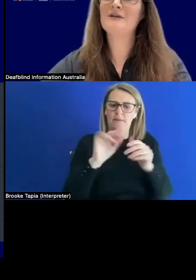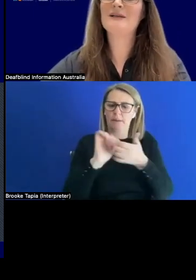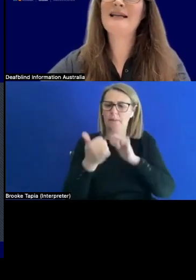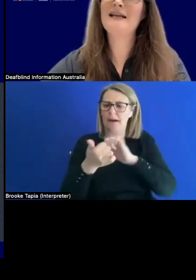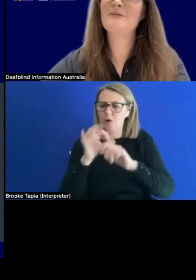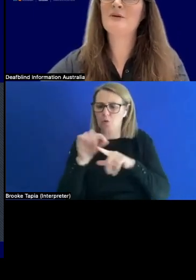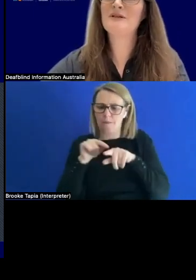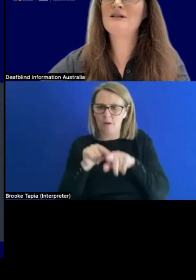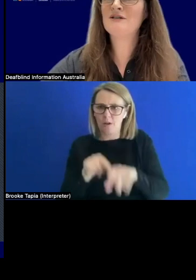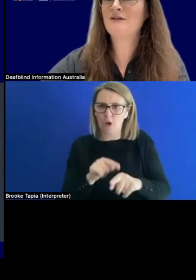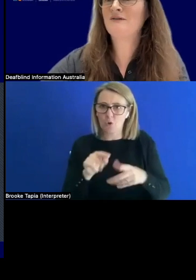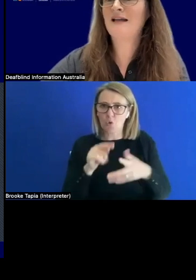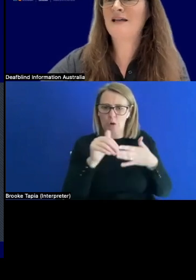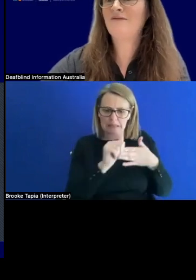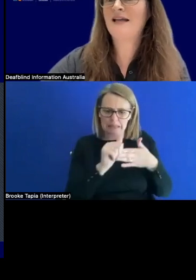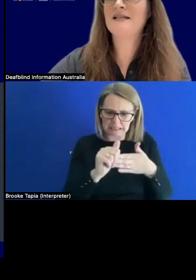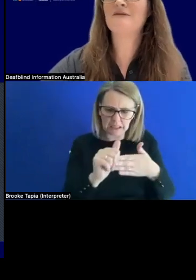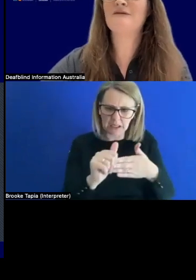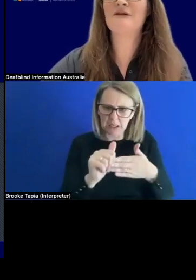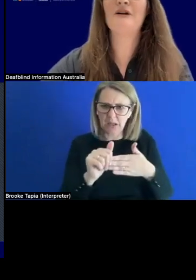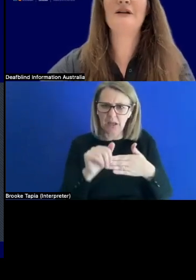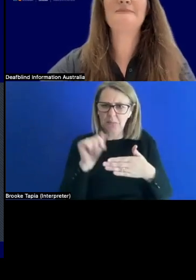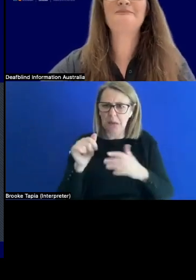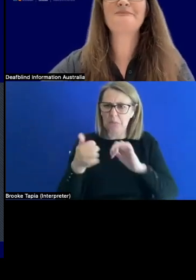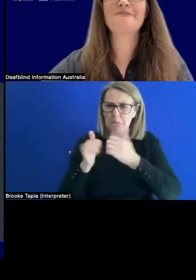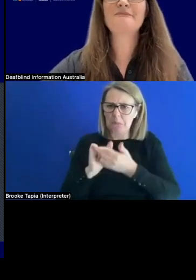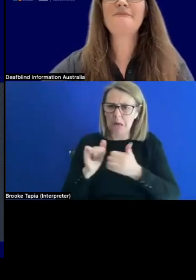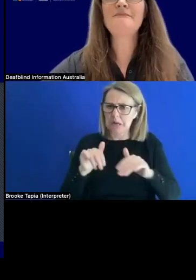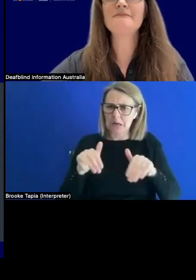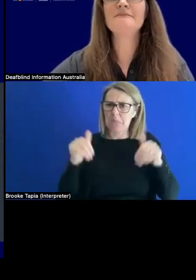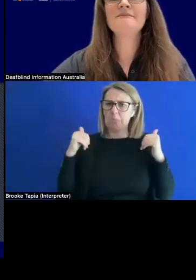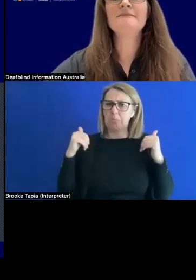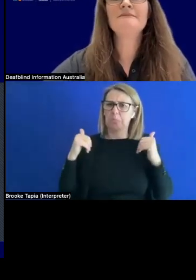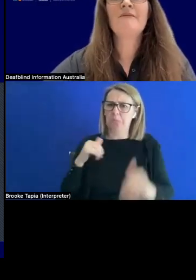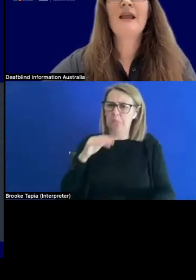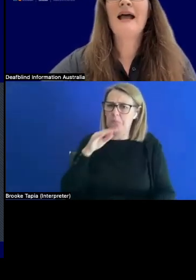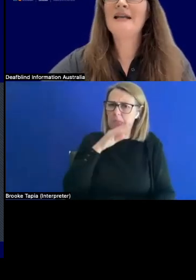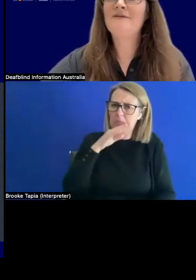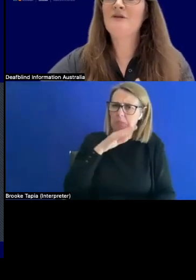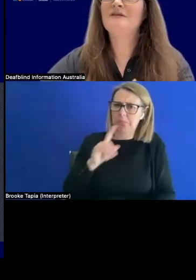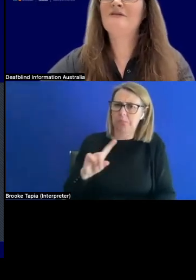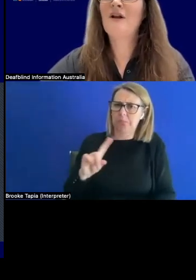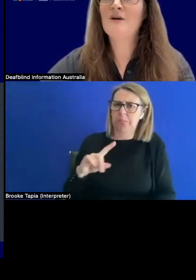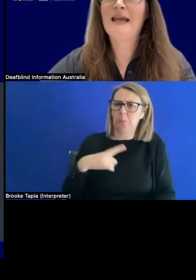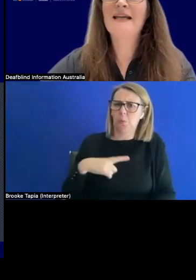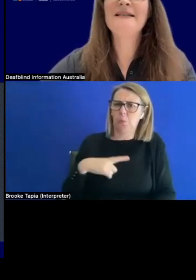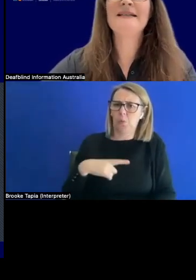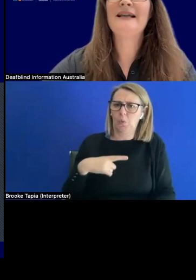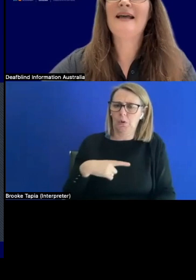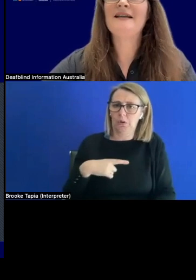you were leading, but what did you do if they didn’t follow? If you were following in that